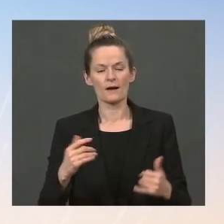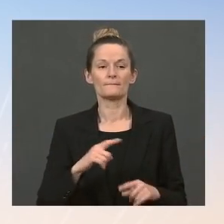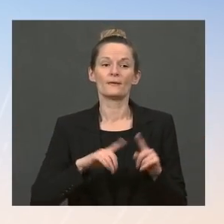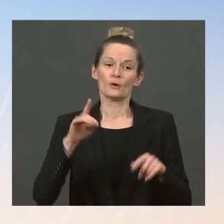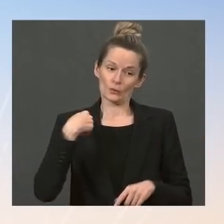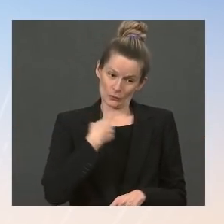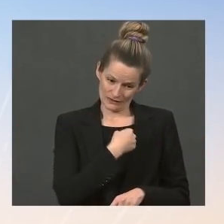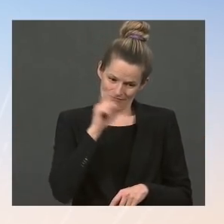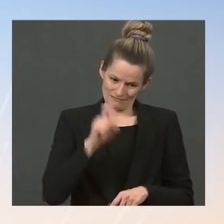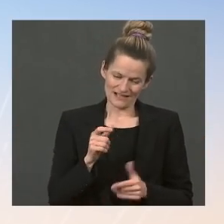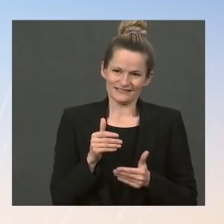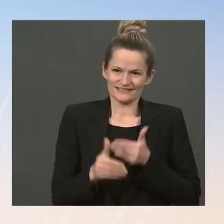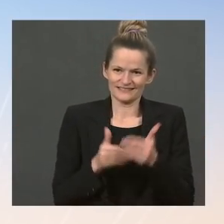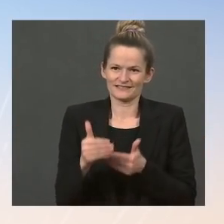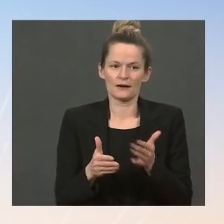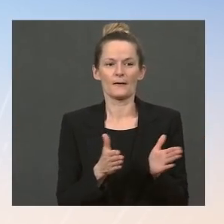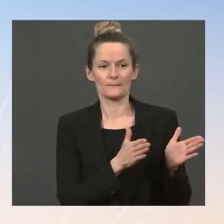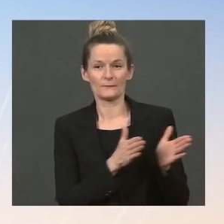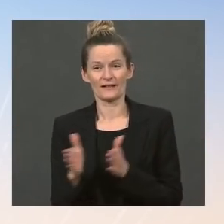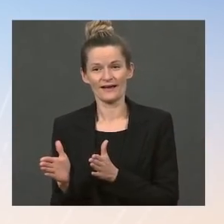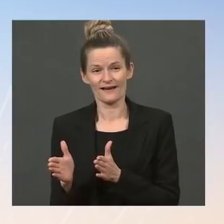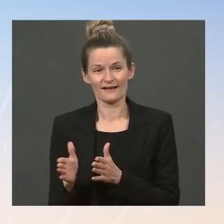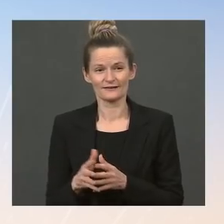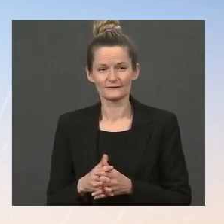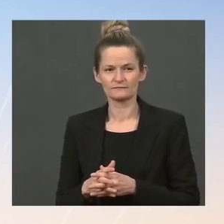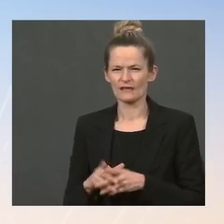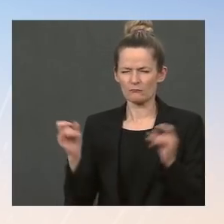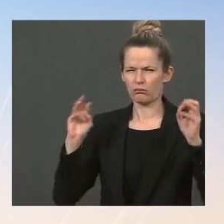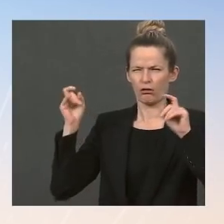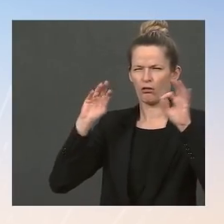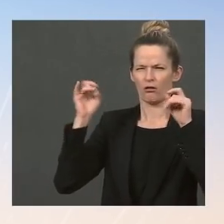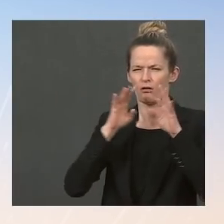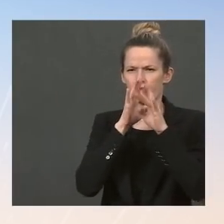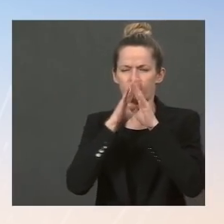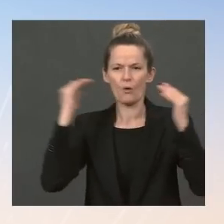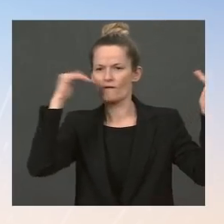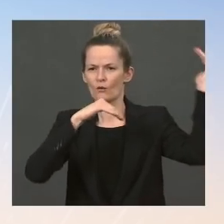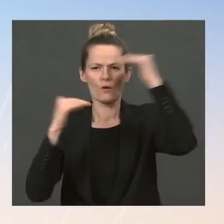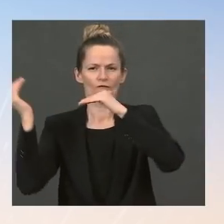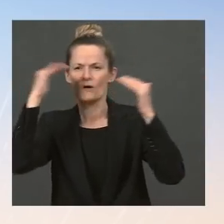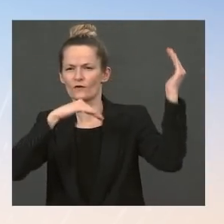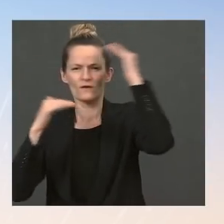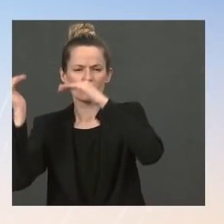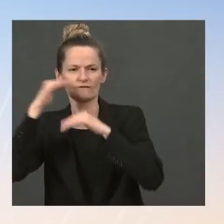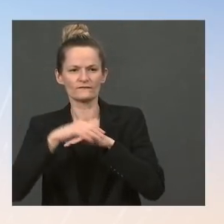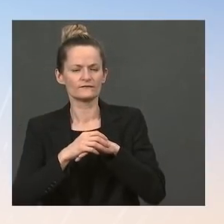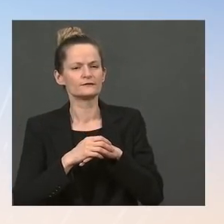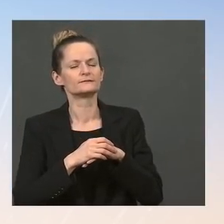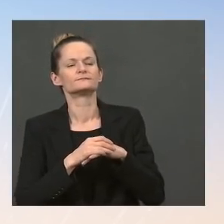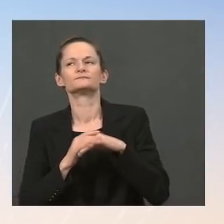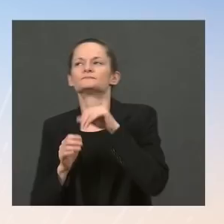The Press: Jen, I have a follow-up on that from the FDA -- The Press: But you guys will follow whatever the agen- -- whatever those advisory committees recommend, you guys will follow their recommendation, right?